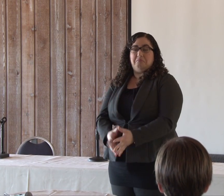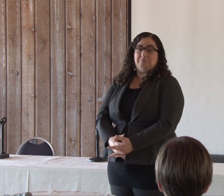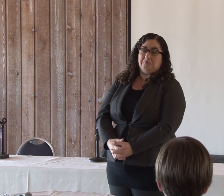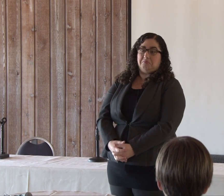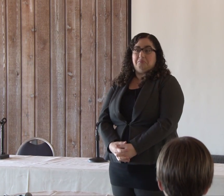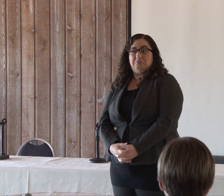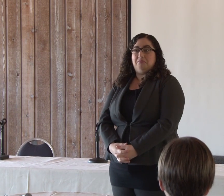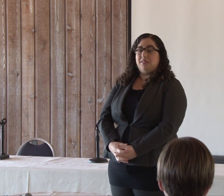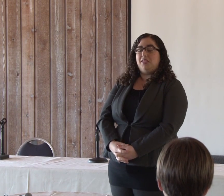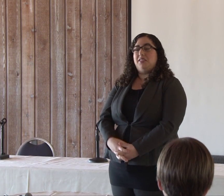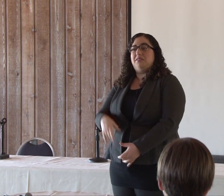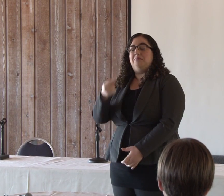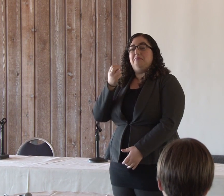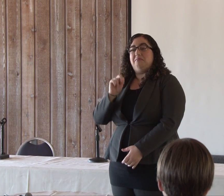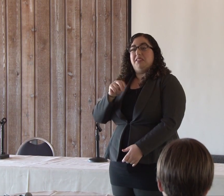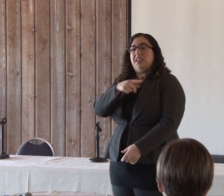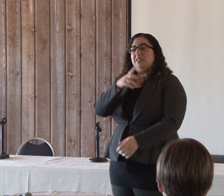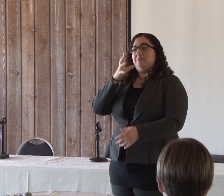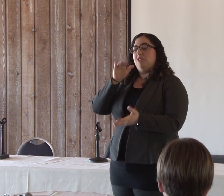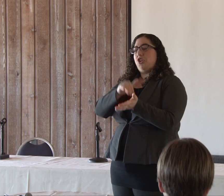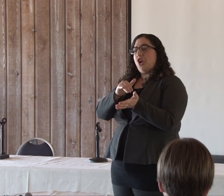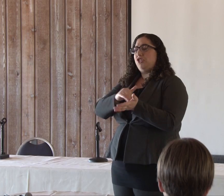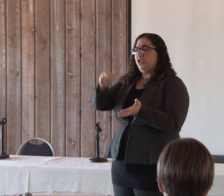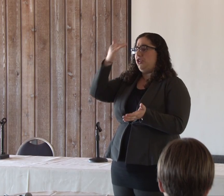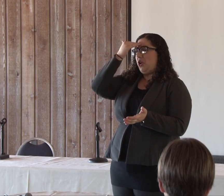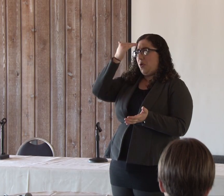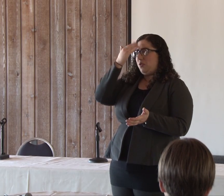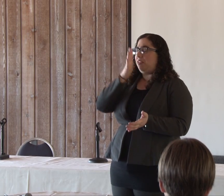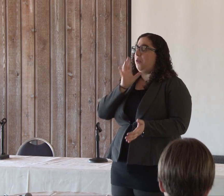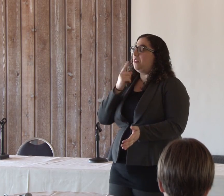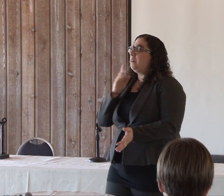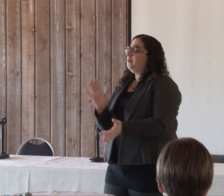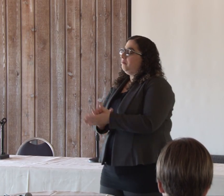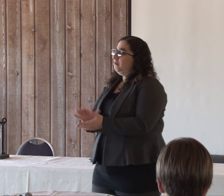to the doctor. It seems that the child may like to add something to this question.